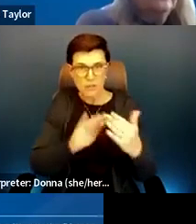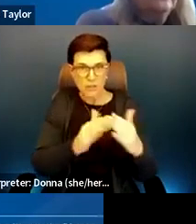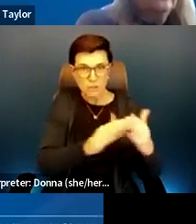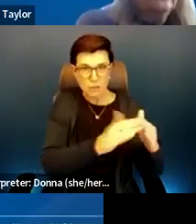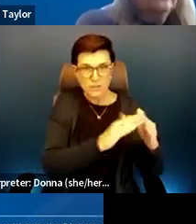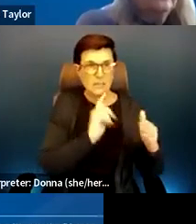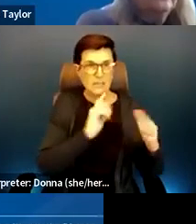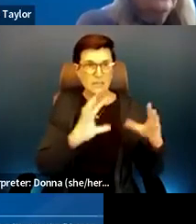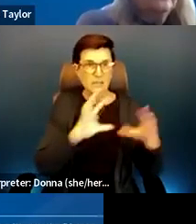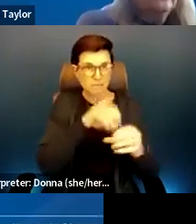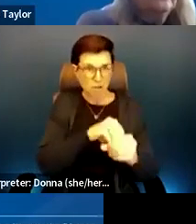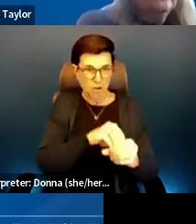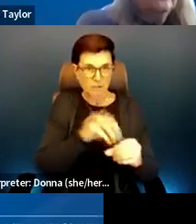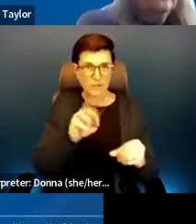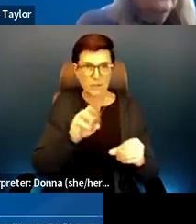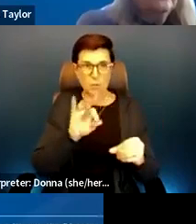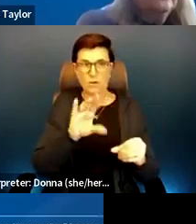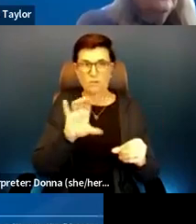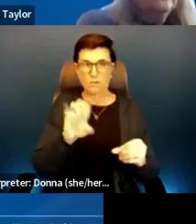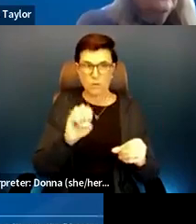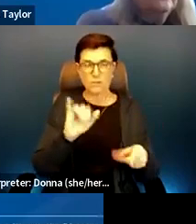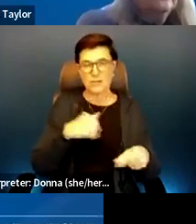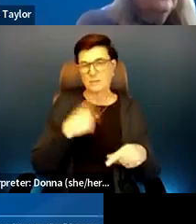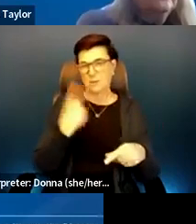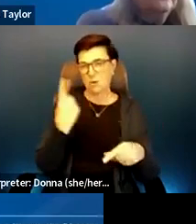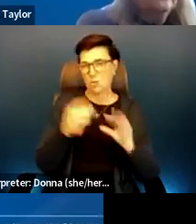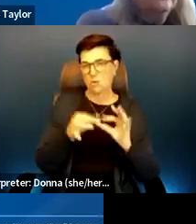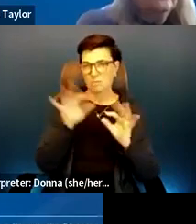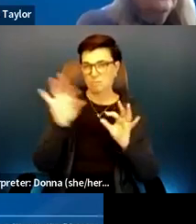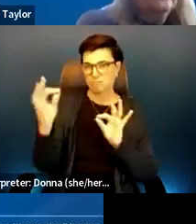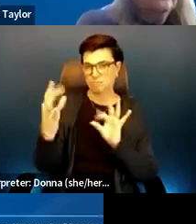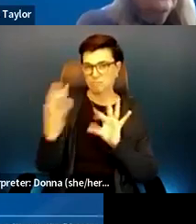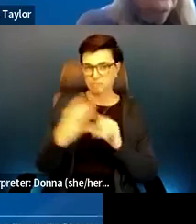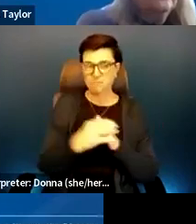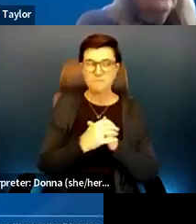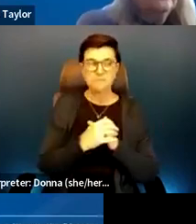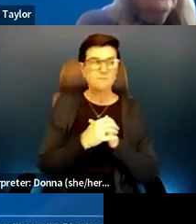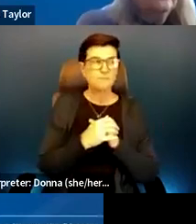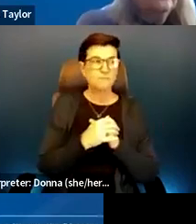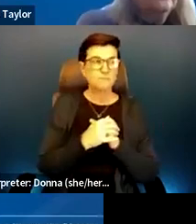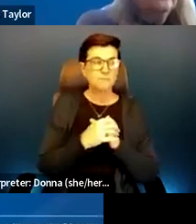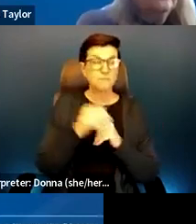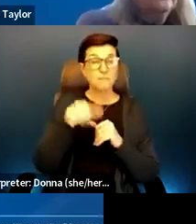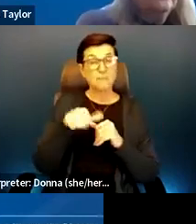So that was one comment on the questions that you shared. And then a question for you about clarification,